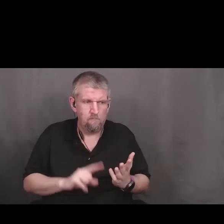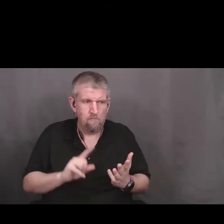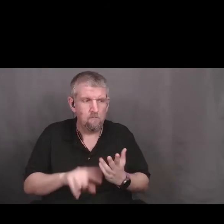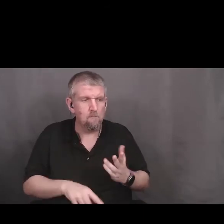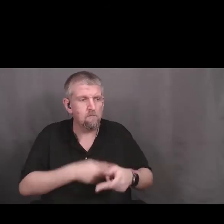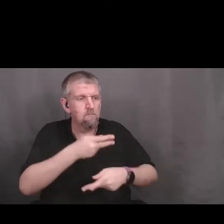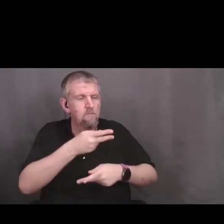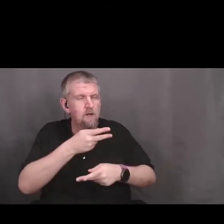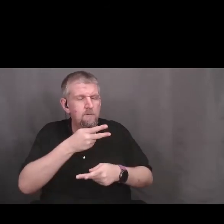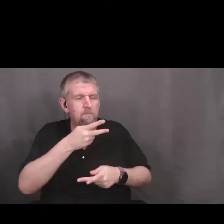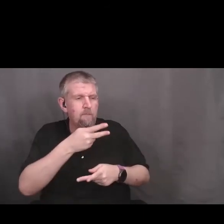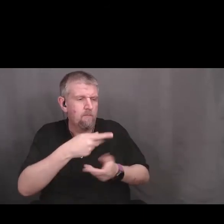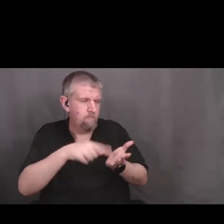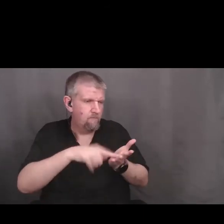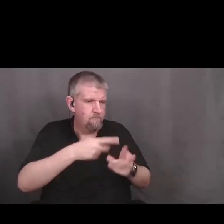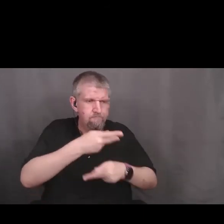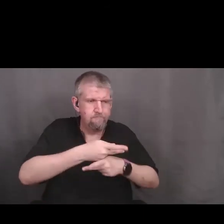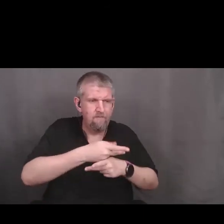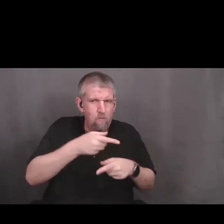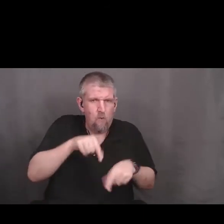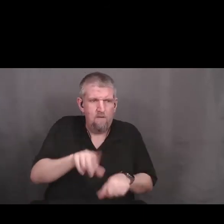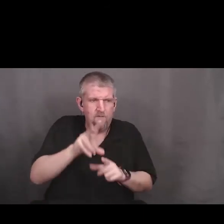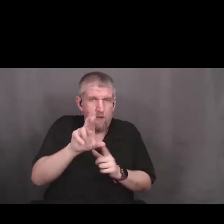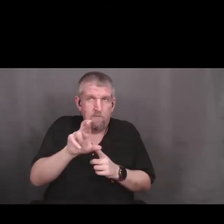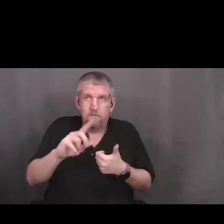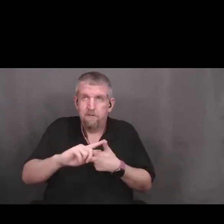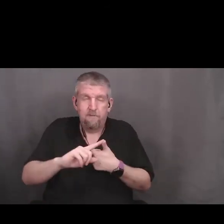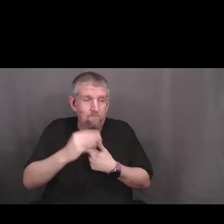in vocational rehabilitation, which could be in the form of food or clothing